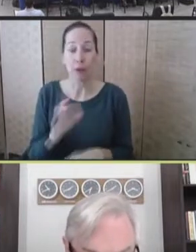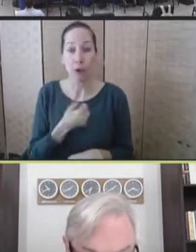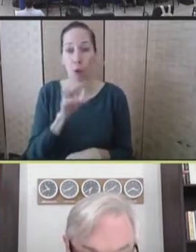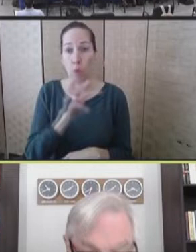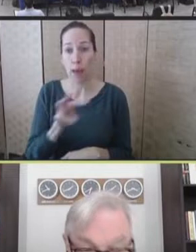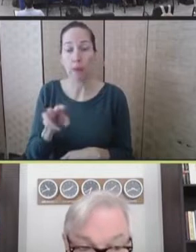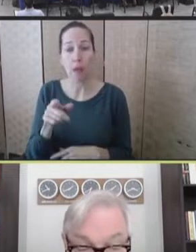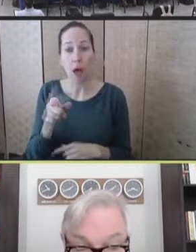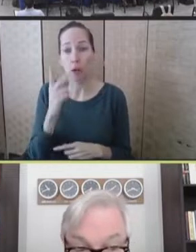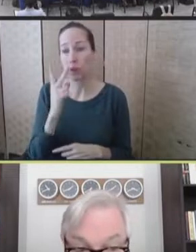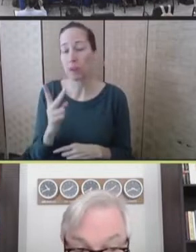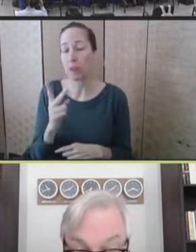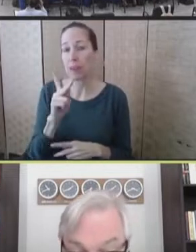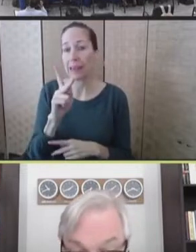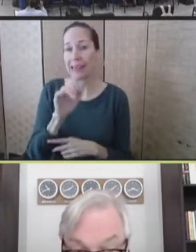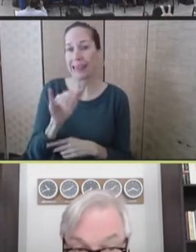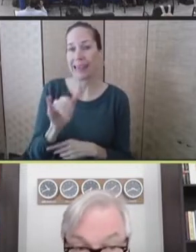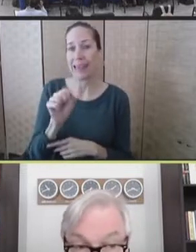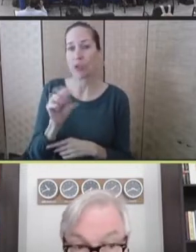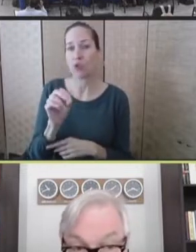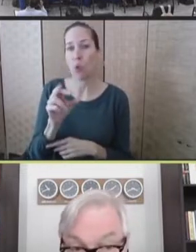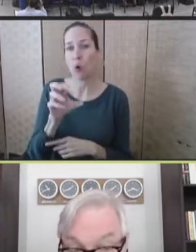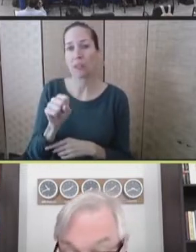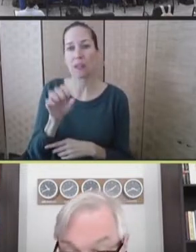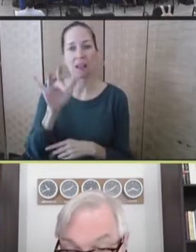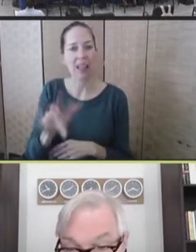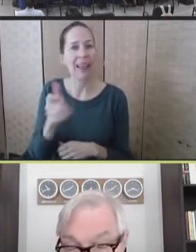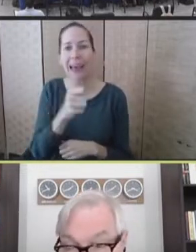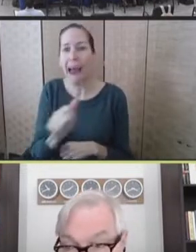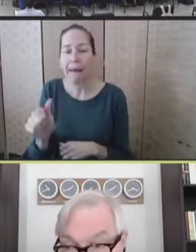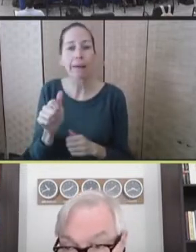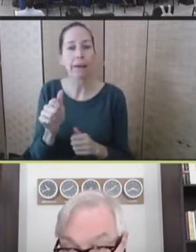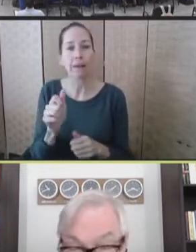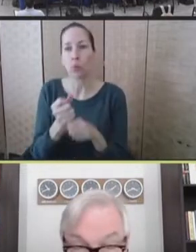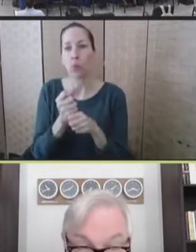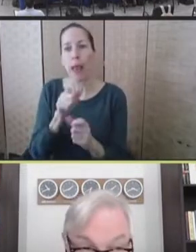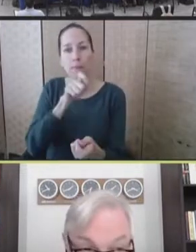those and get additional information about this specific vaccine, where it's at, what's